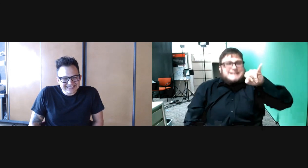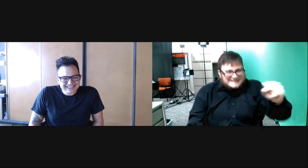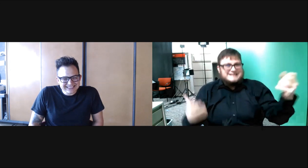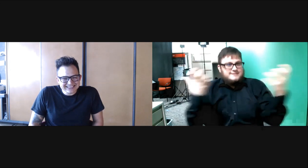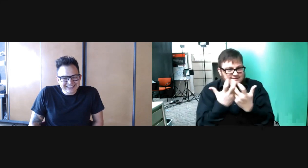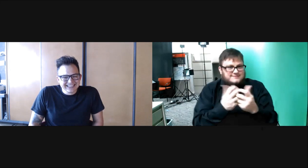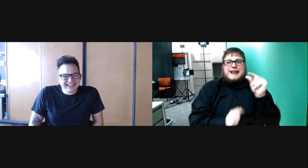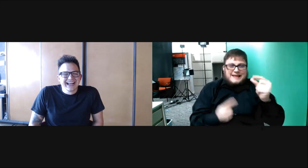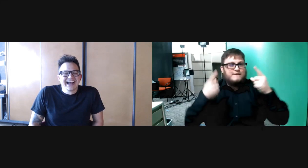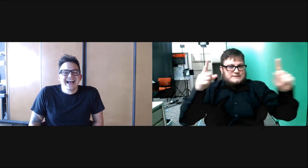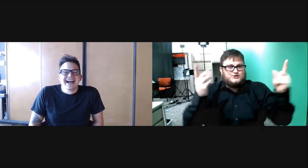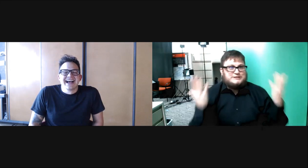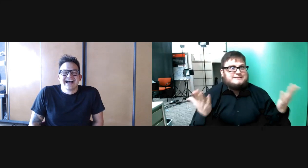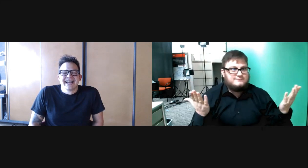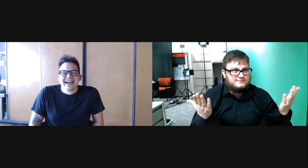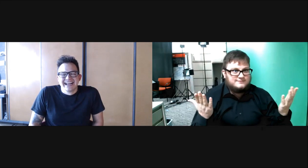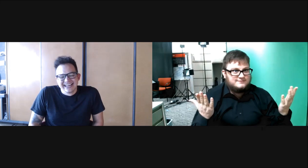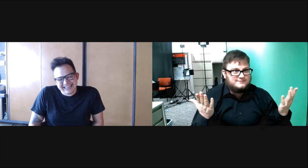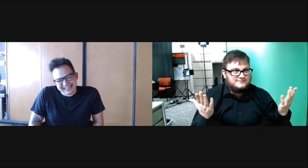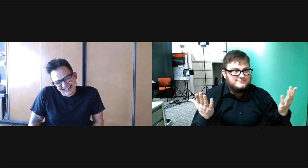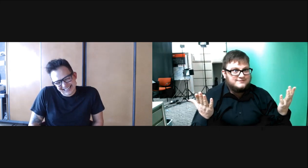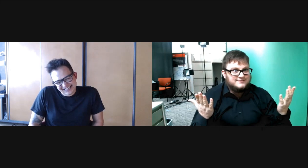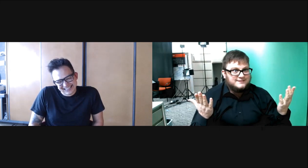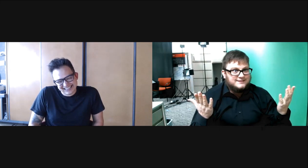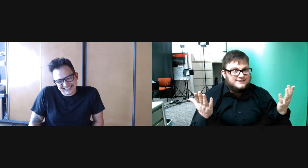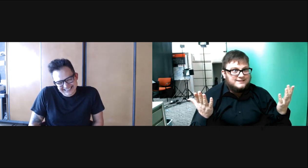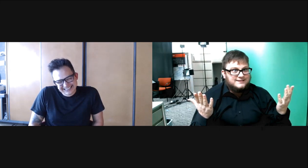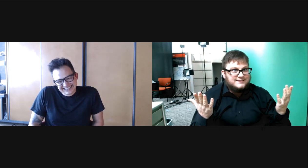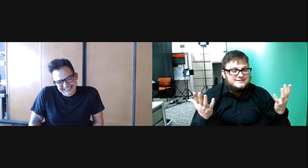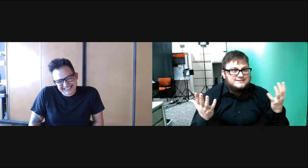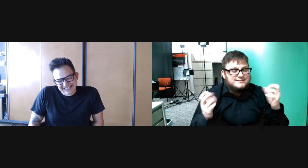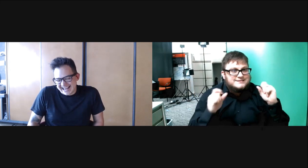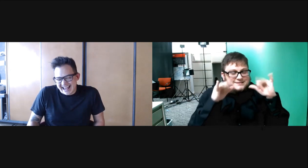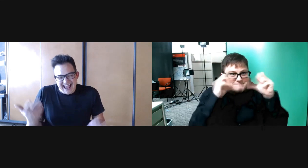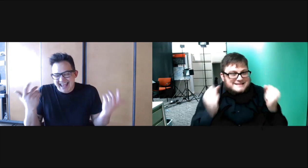This is a little victory. It's amazing!